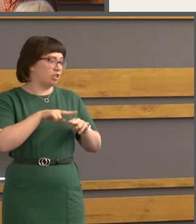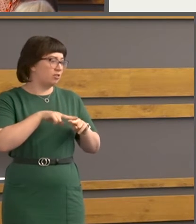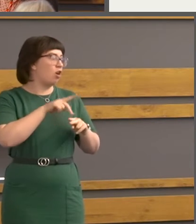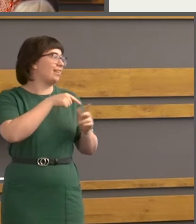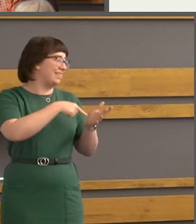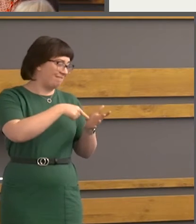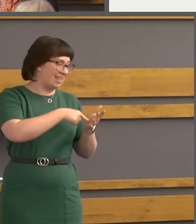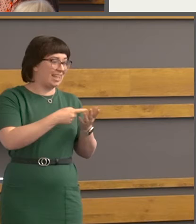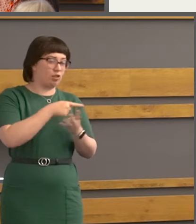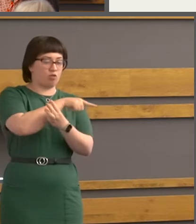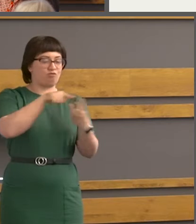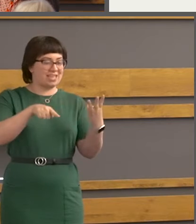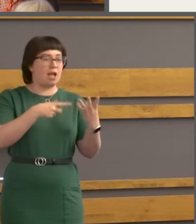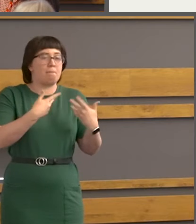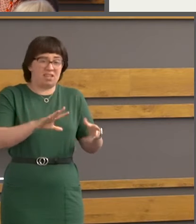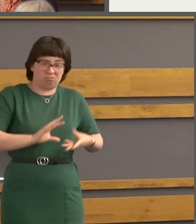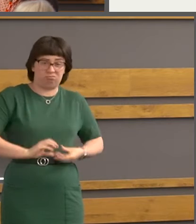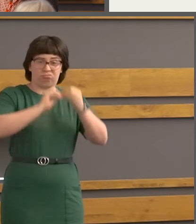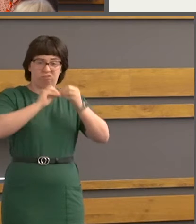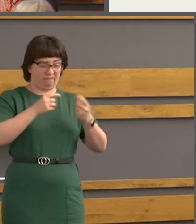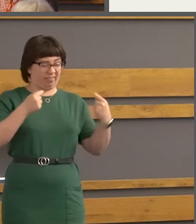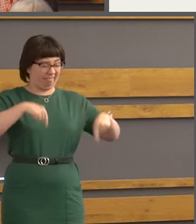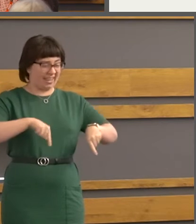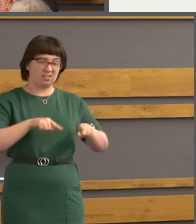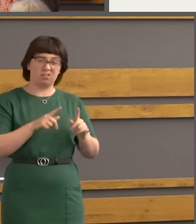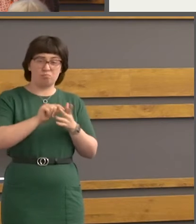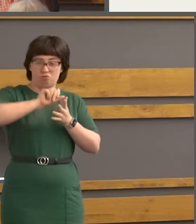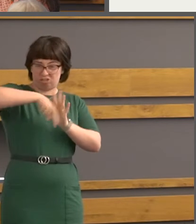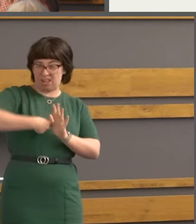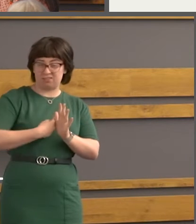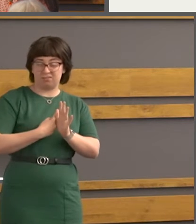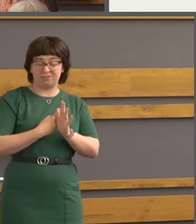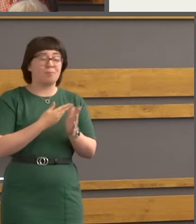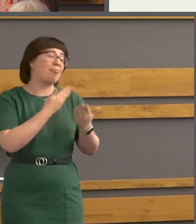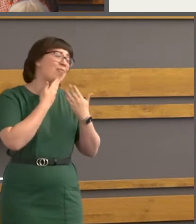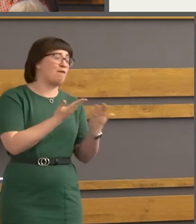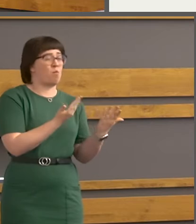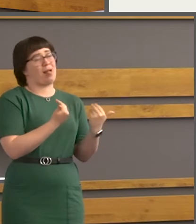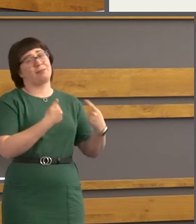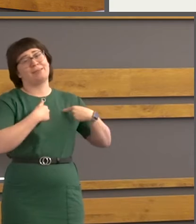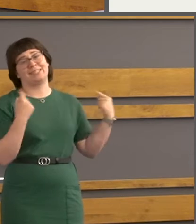have been kind of the curators of this commission. And thank you for welcoming me in Dundee.